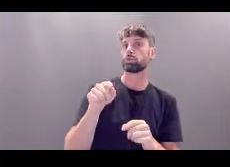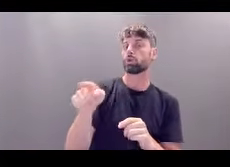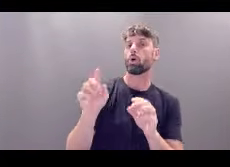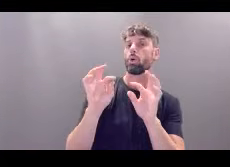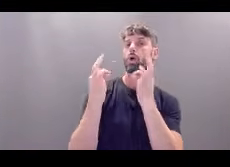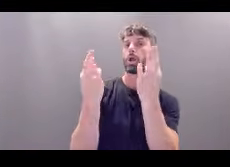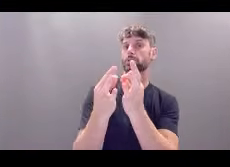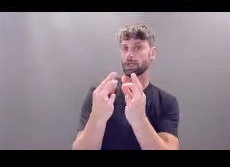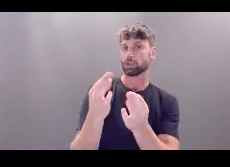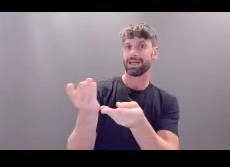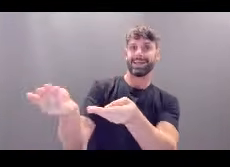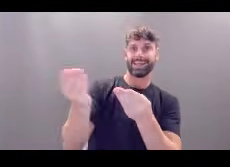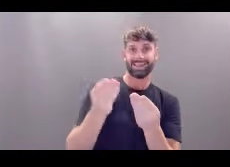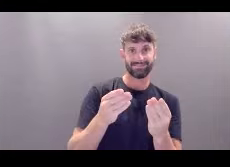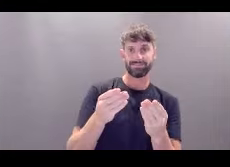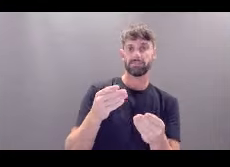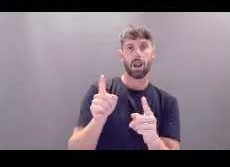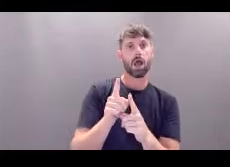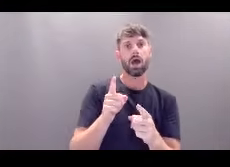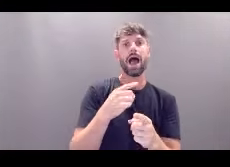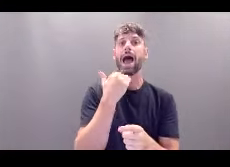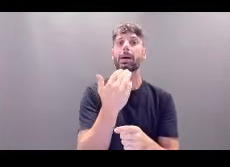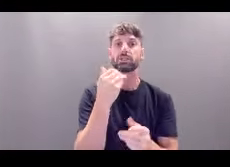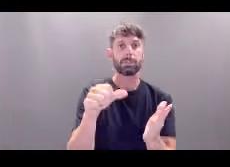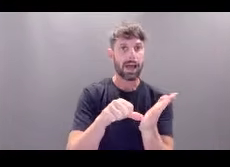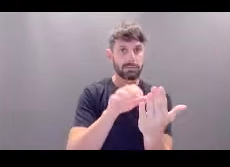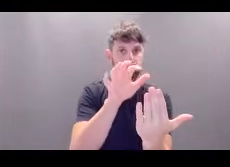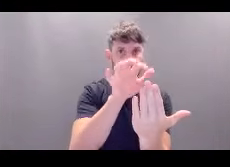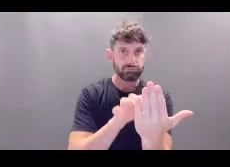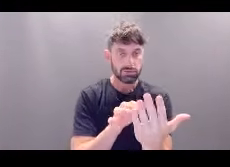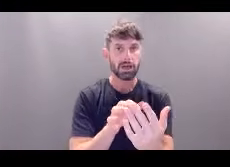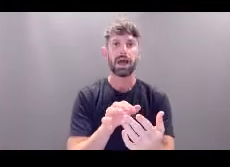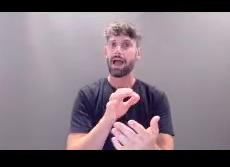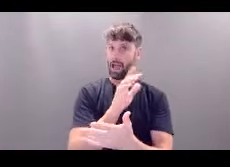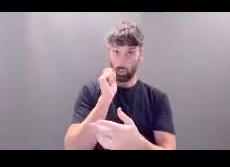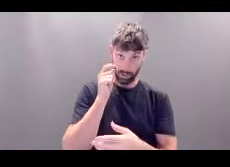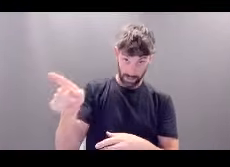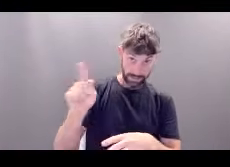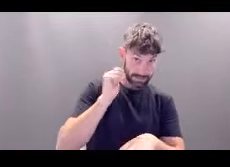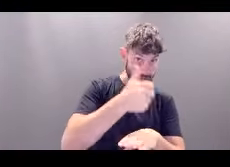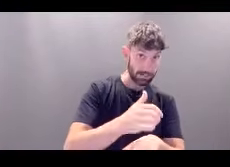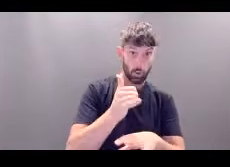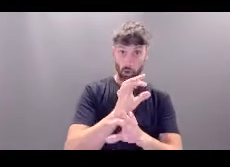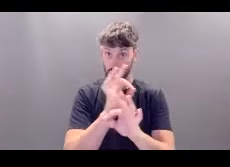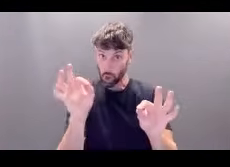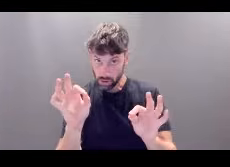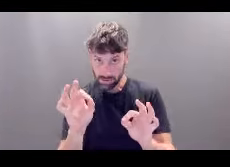an agreed cost and how they want the AT provided, including any setup that's required.